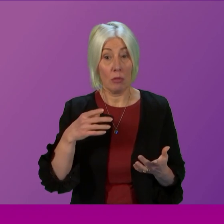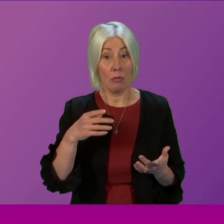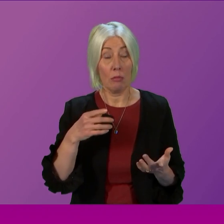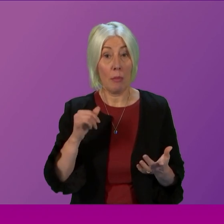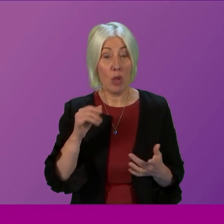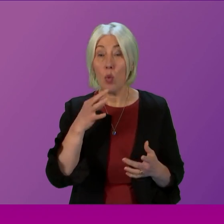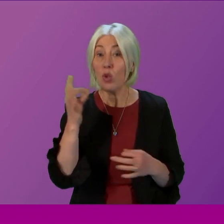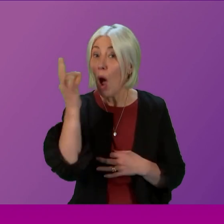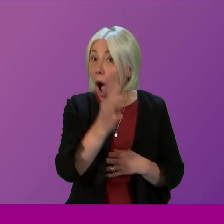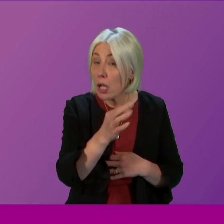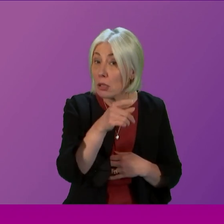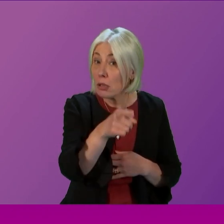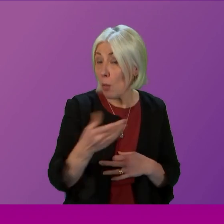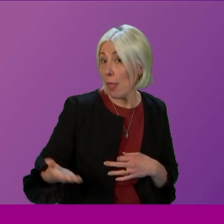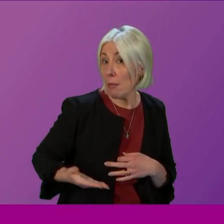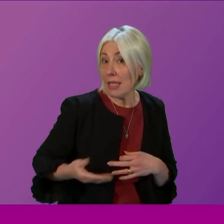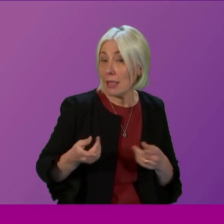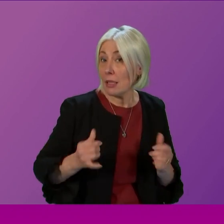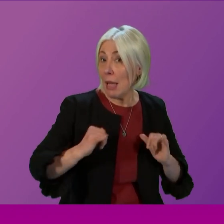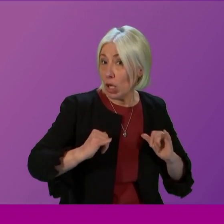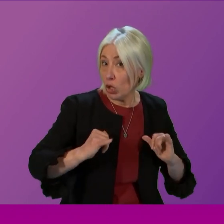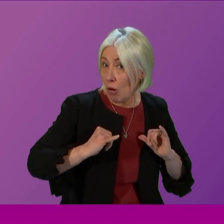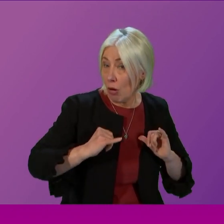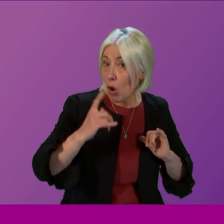the matter with his business manager, who can raise it in the Parliamentary Bureau.